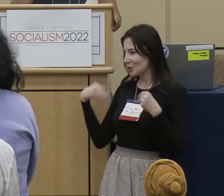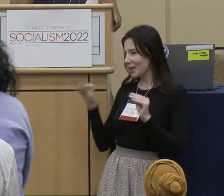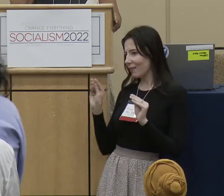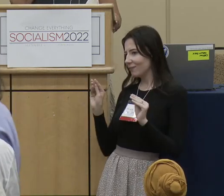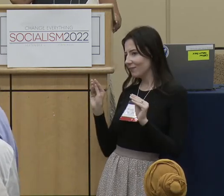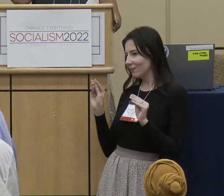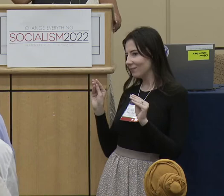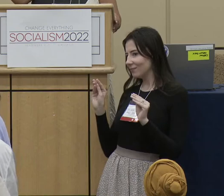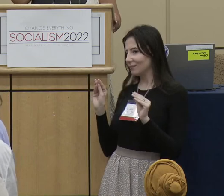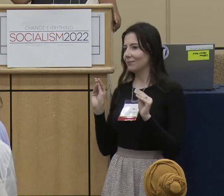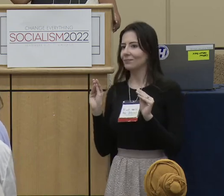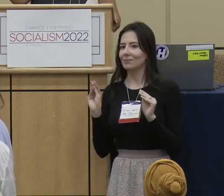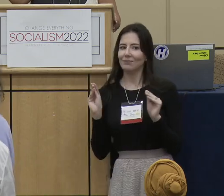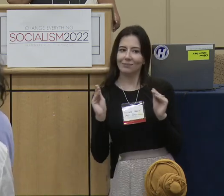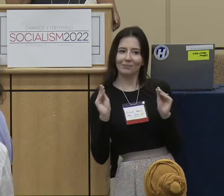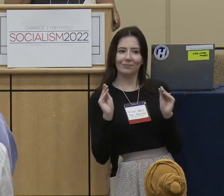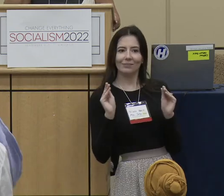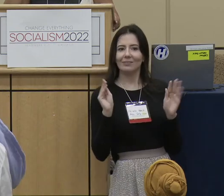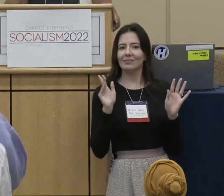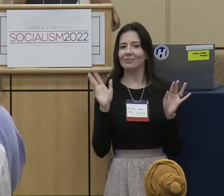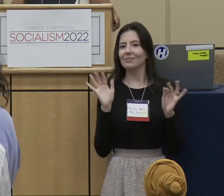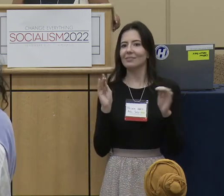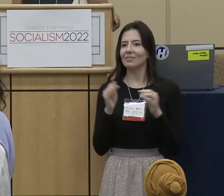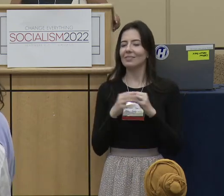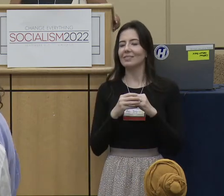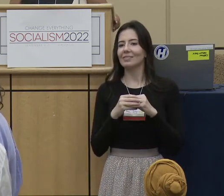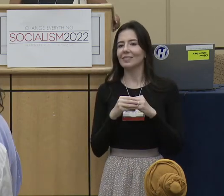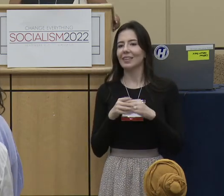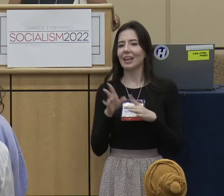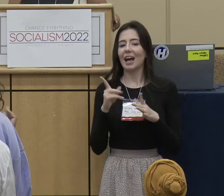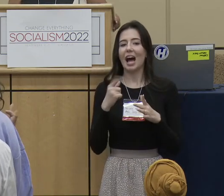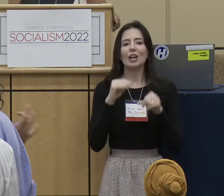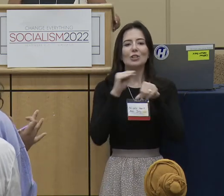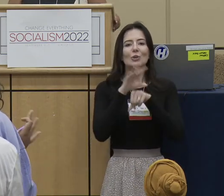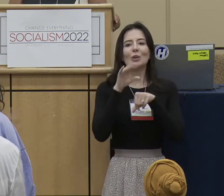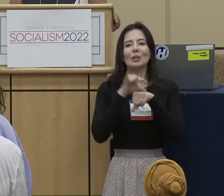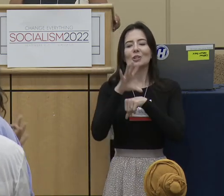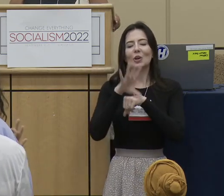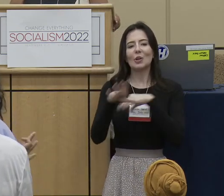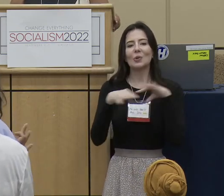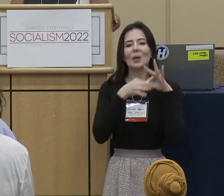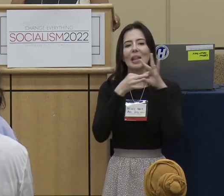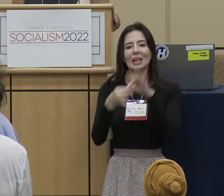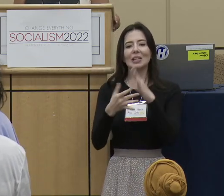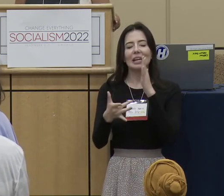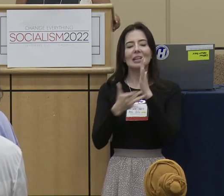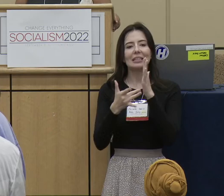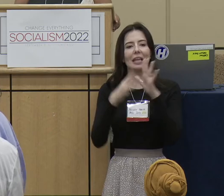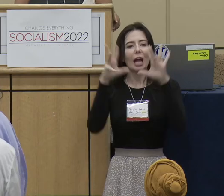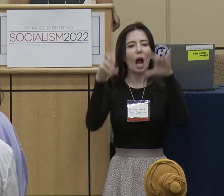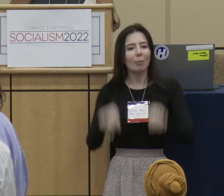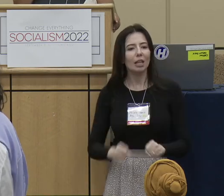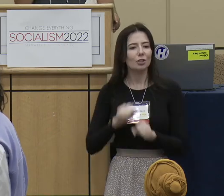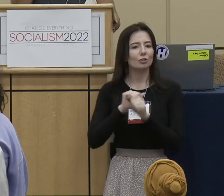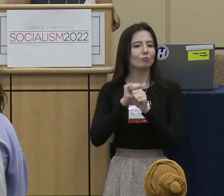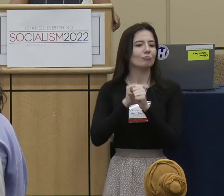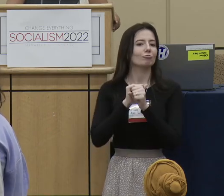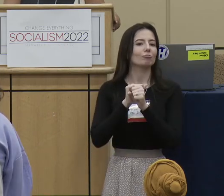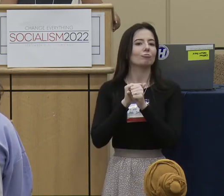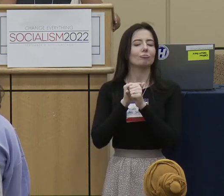≫ BARBARA: What you're selling, what you're selling .